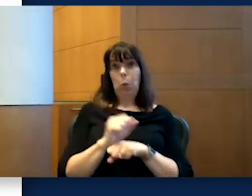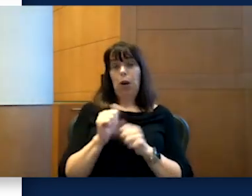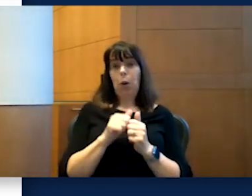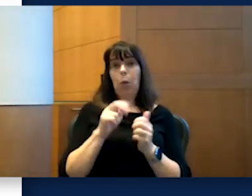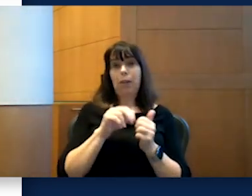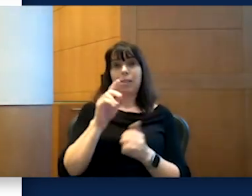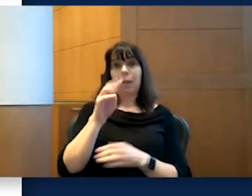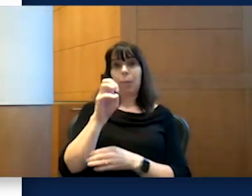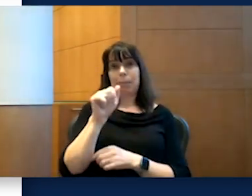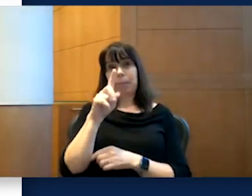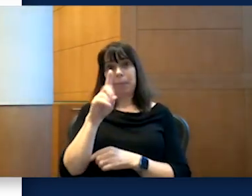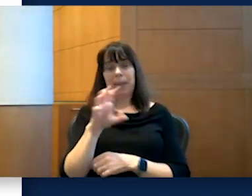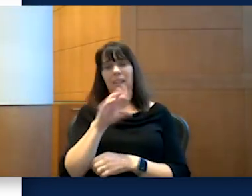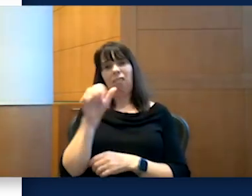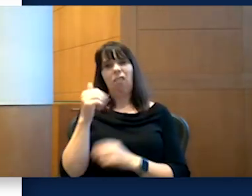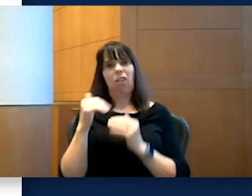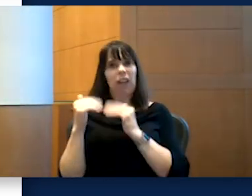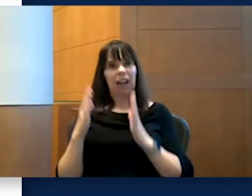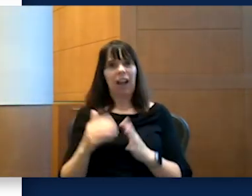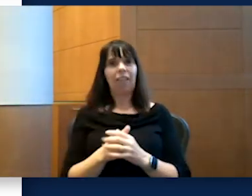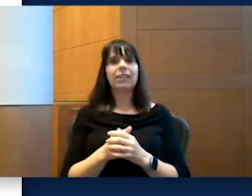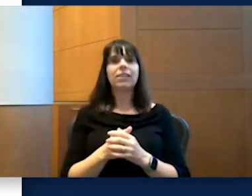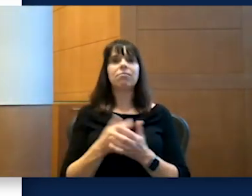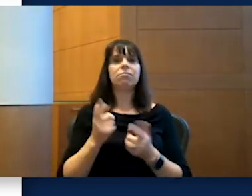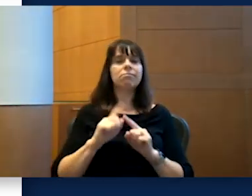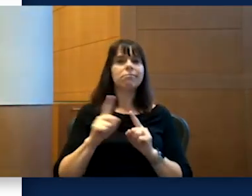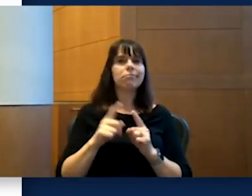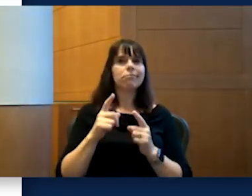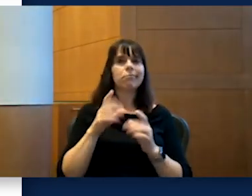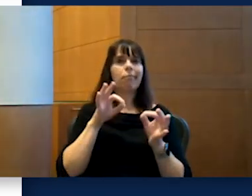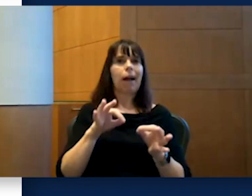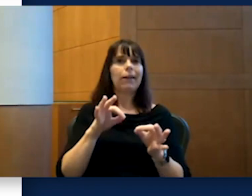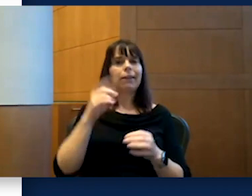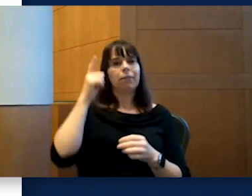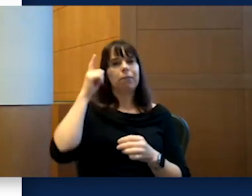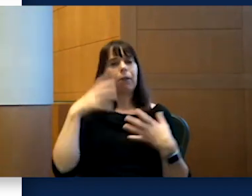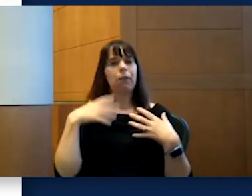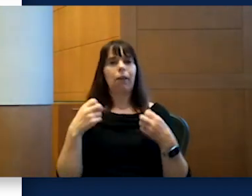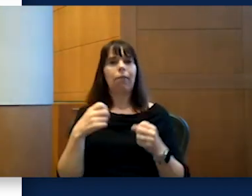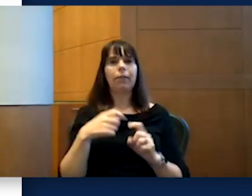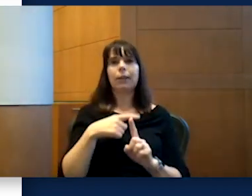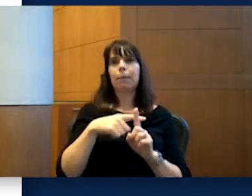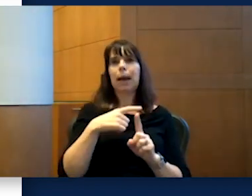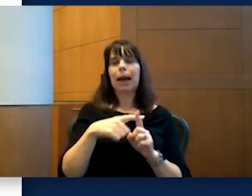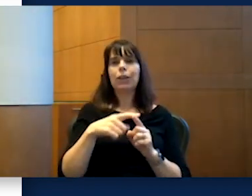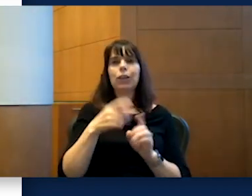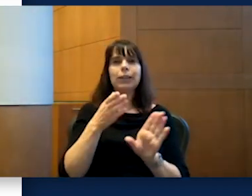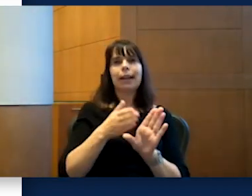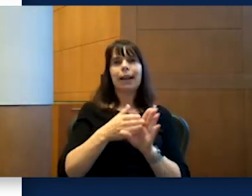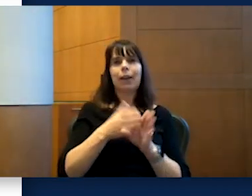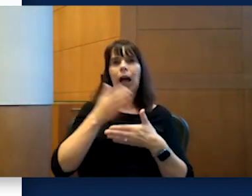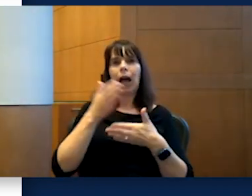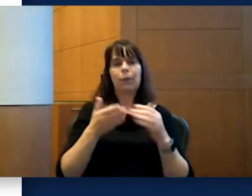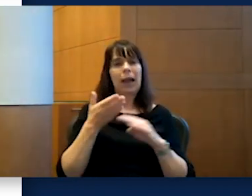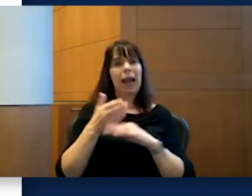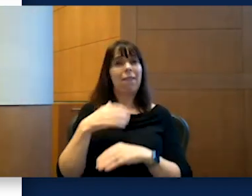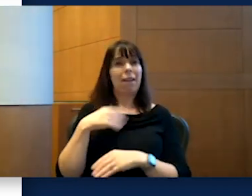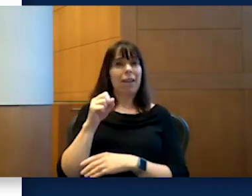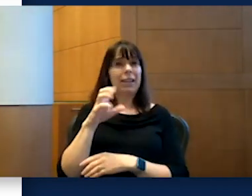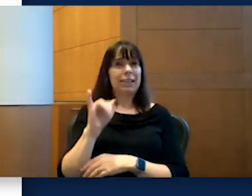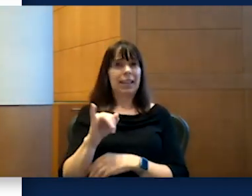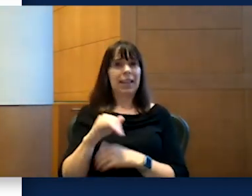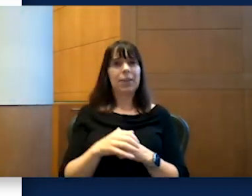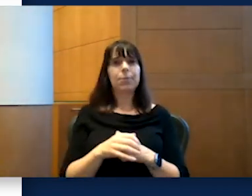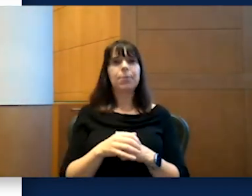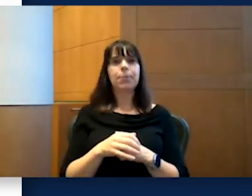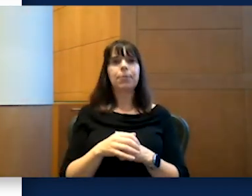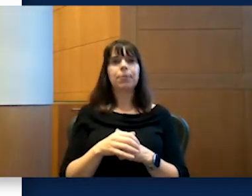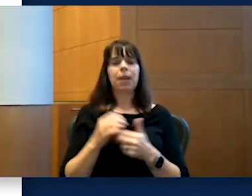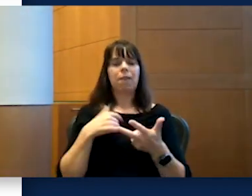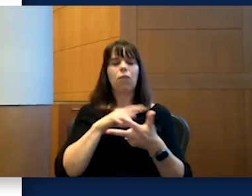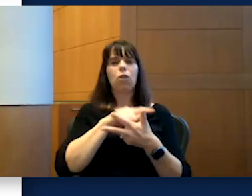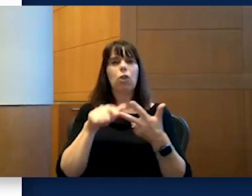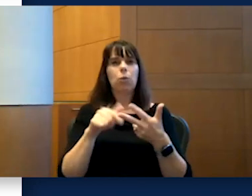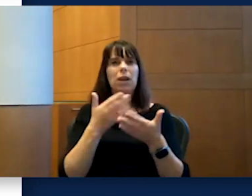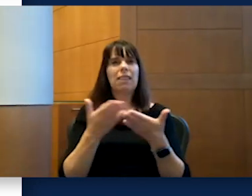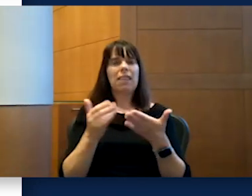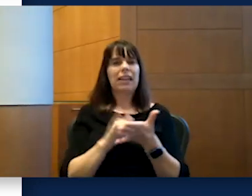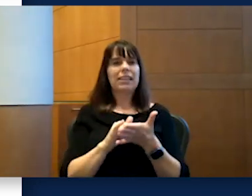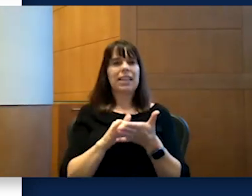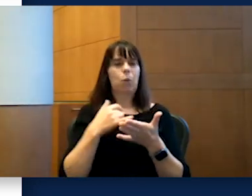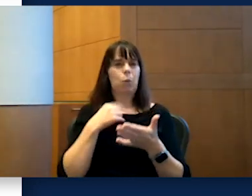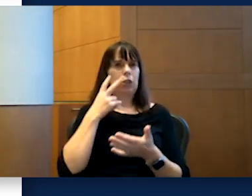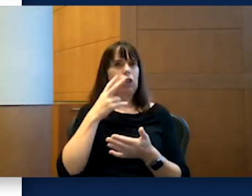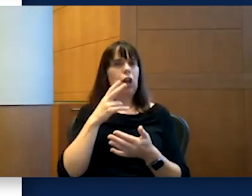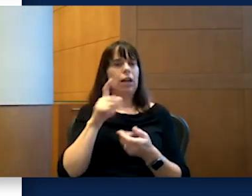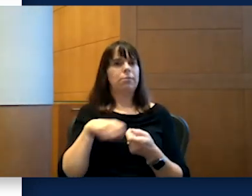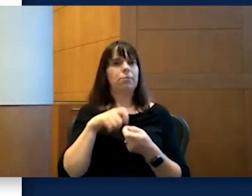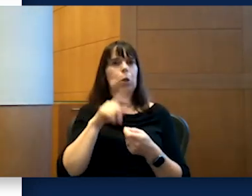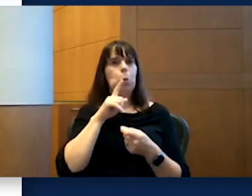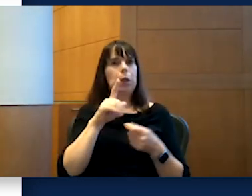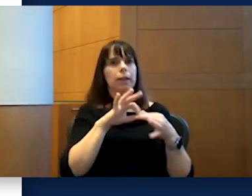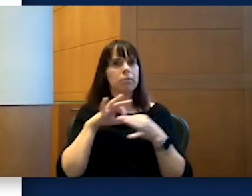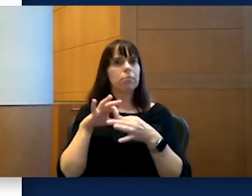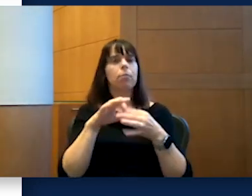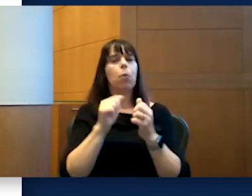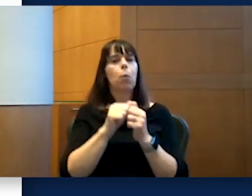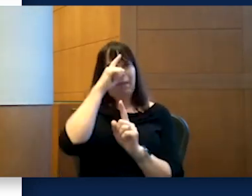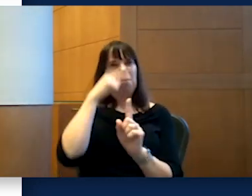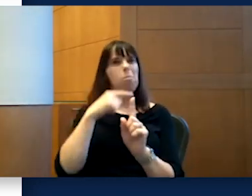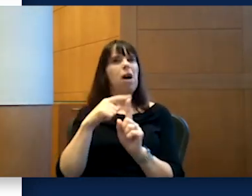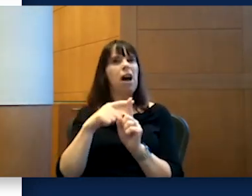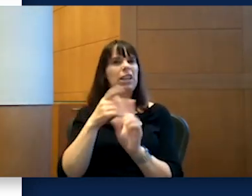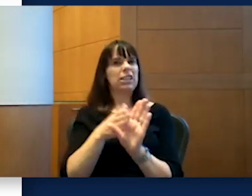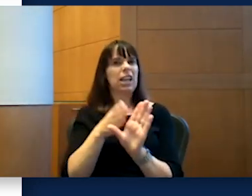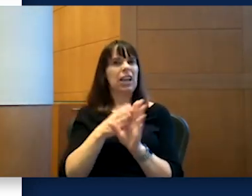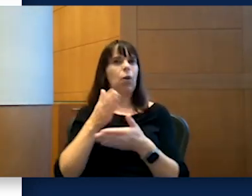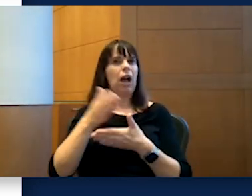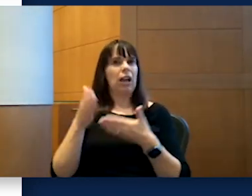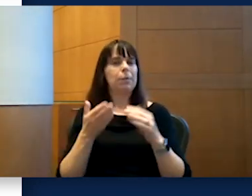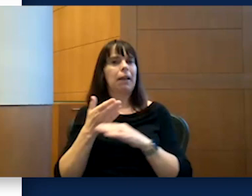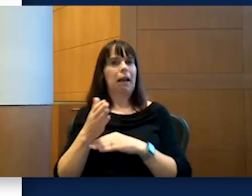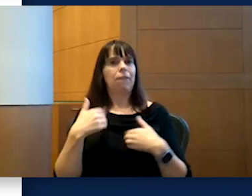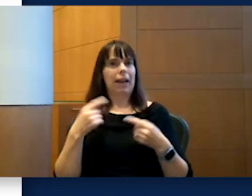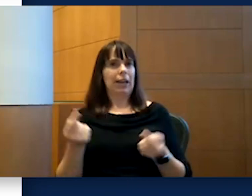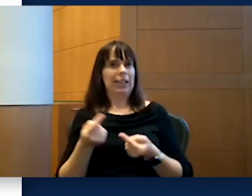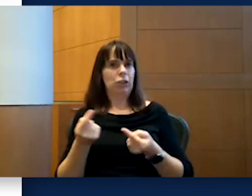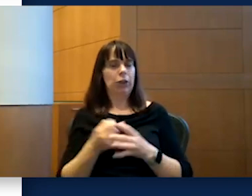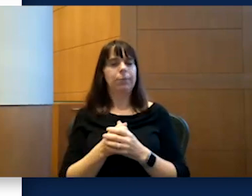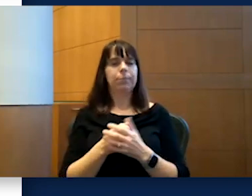The first being social self-perception, subjective health ratings, and marital status.